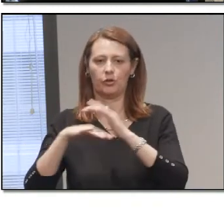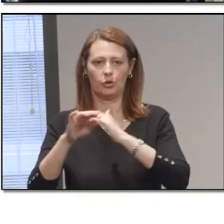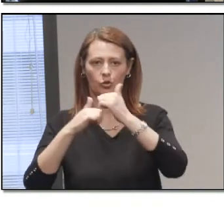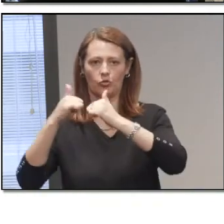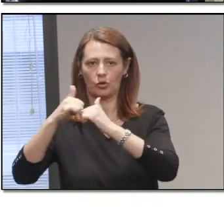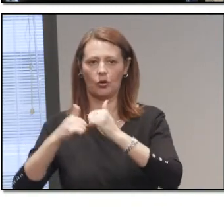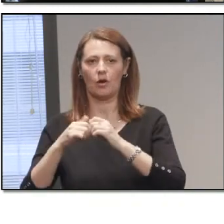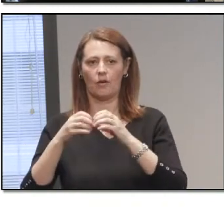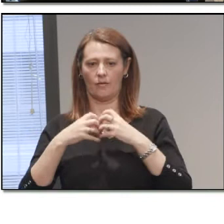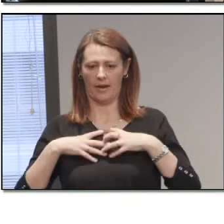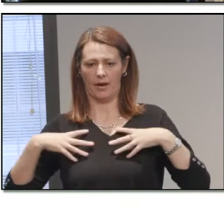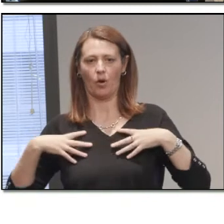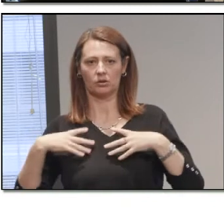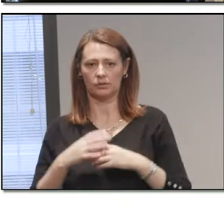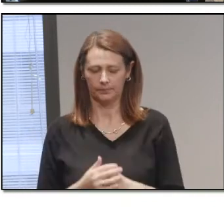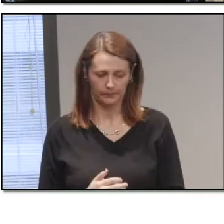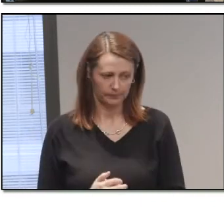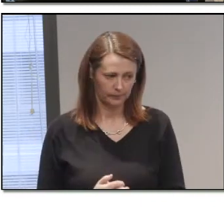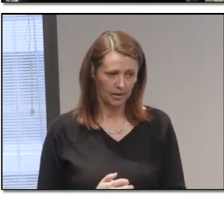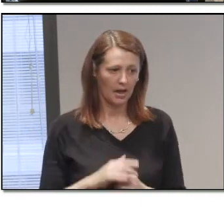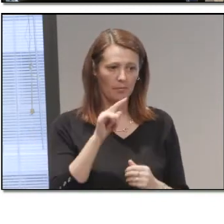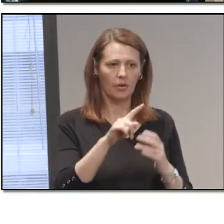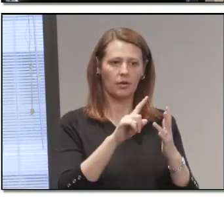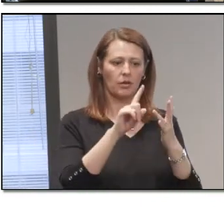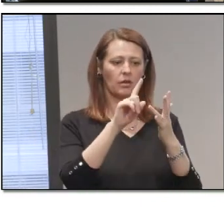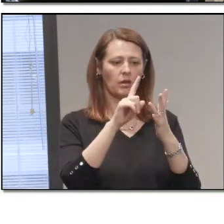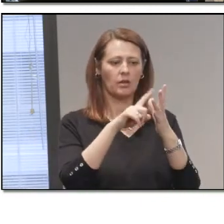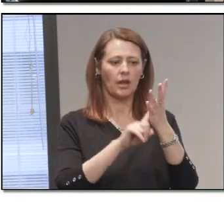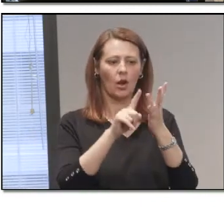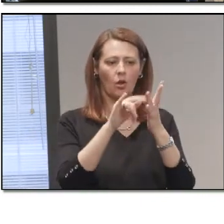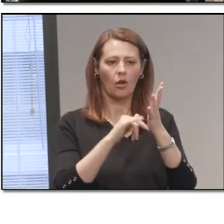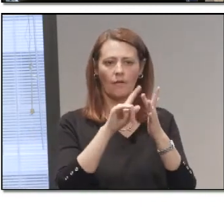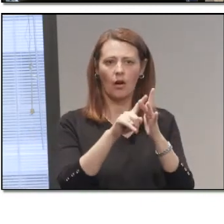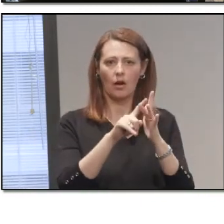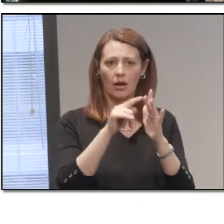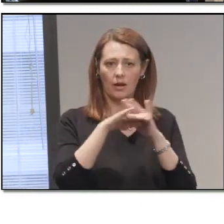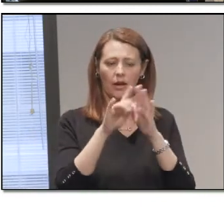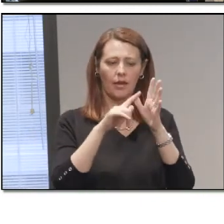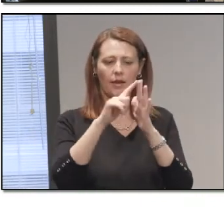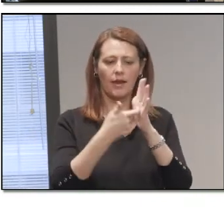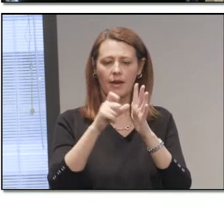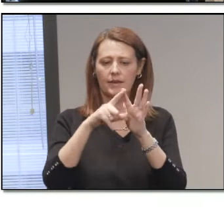airways or the pattern, whereas the alveoli which are the little air cells in the lung, they're the